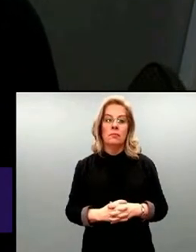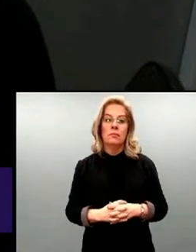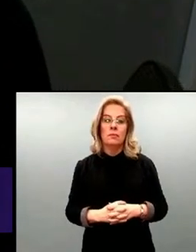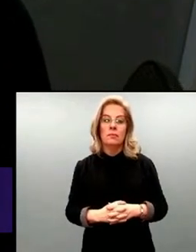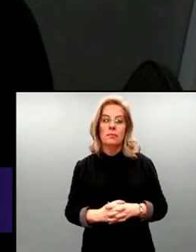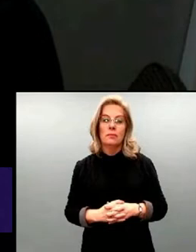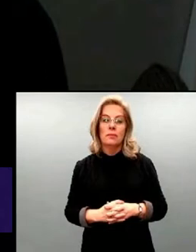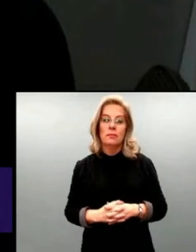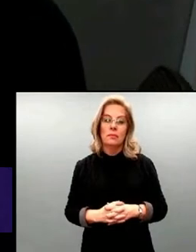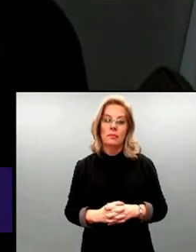It's a huge issue.